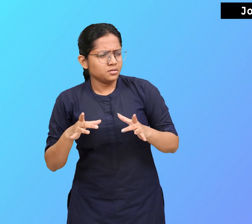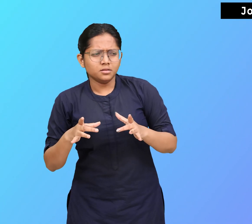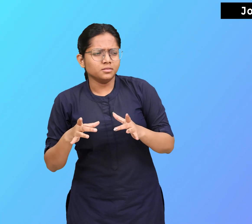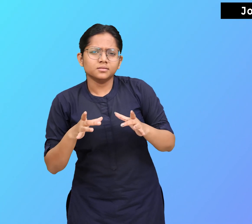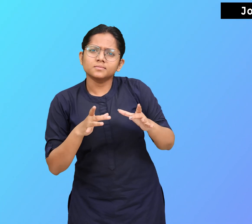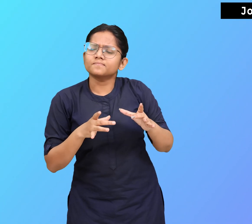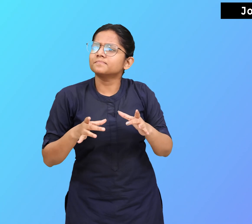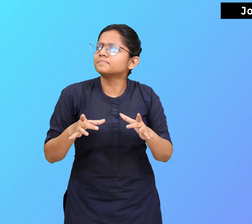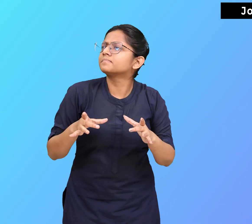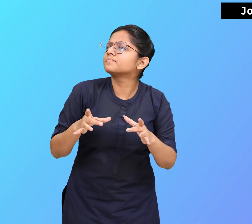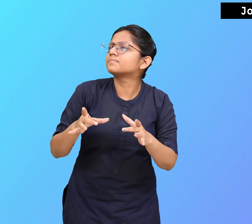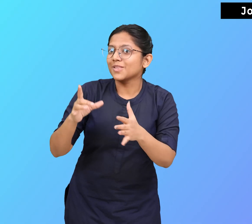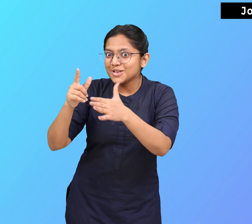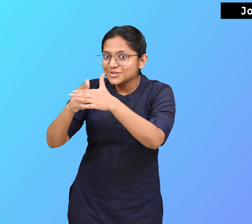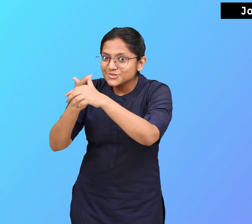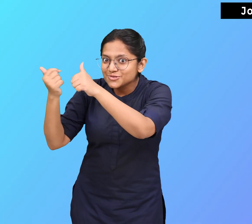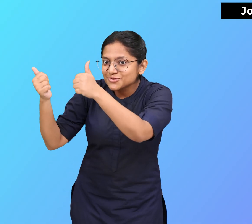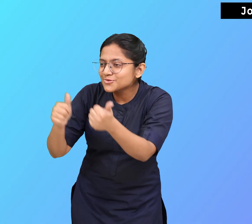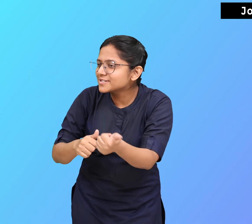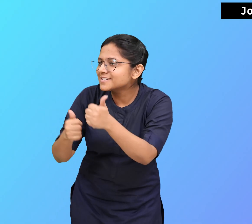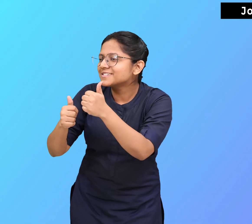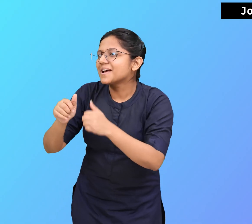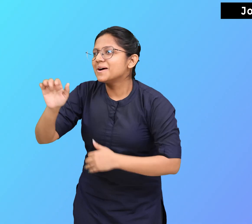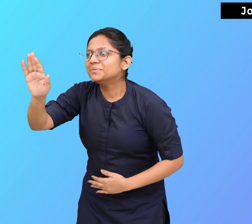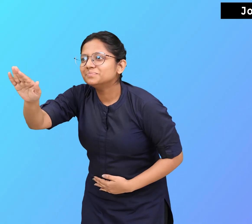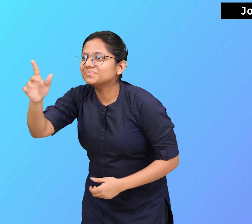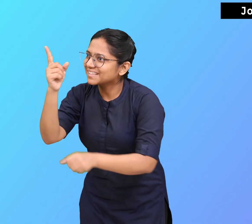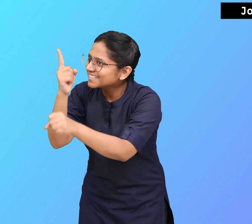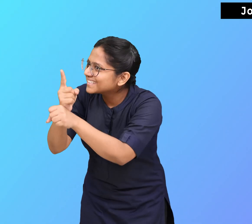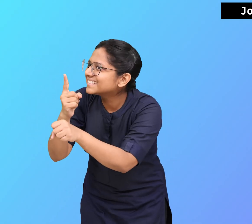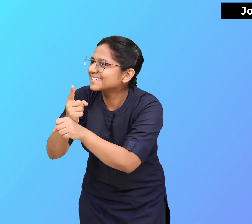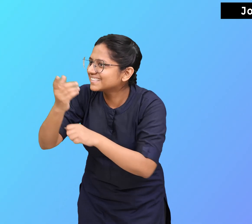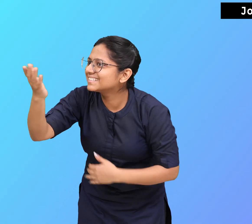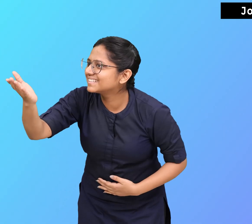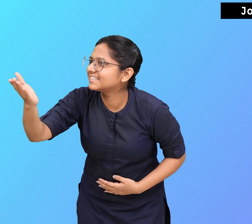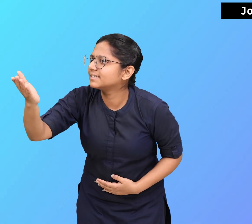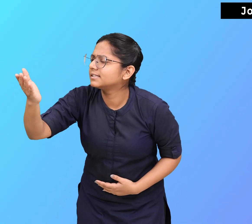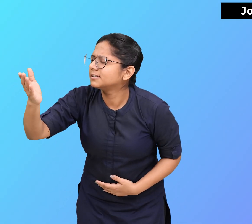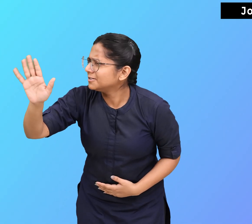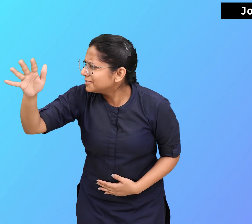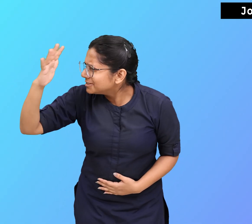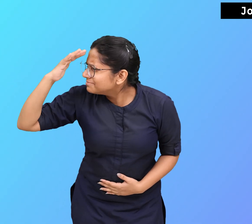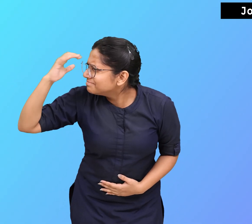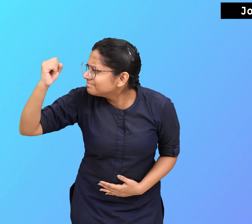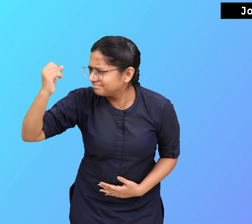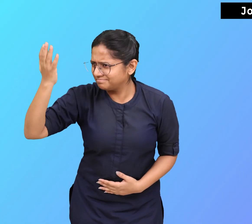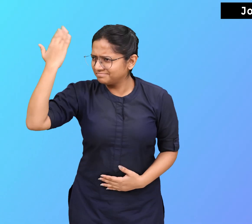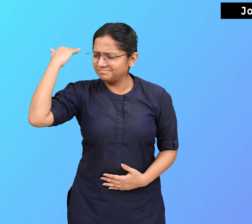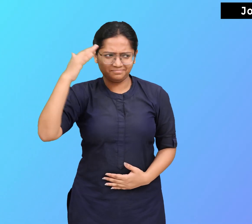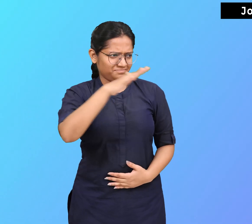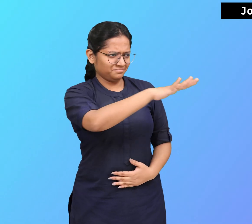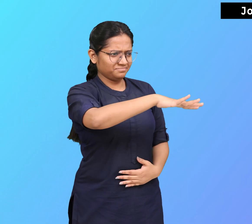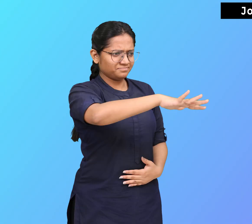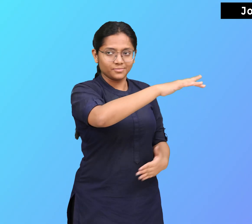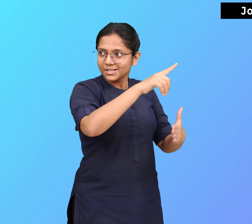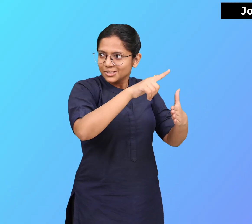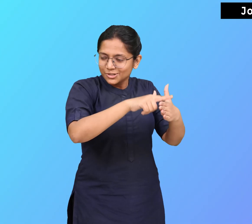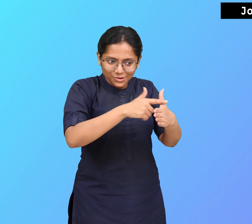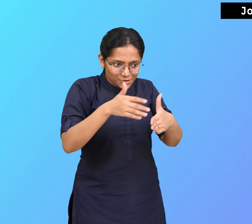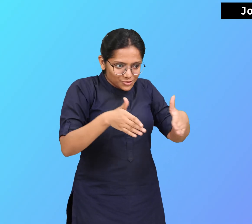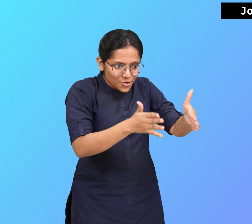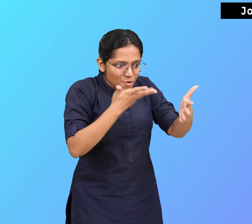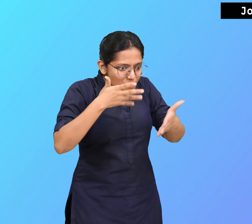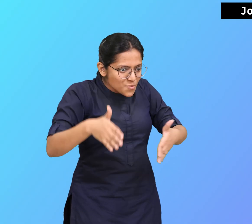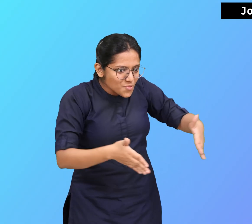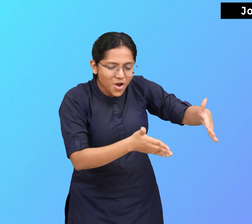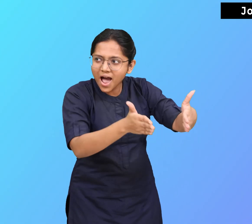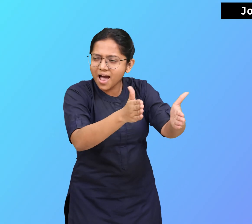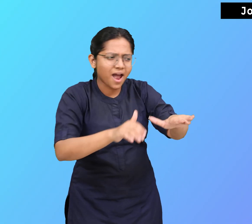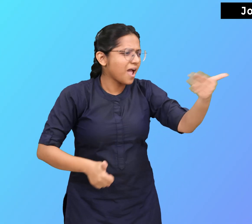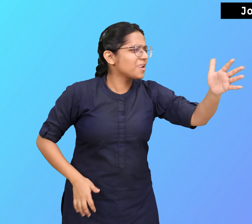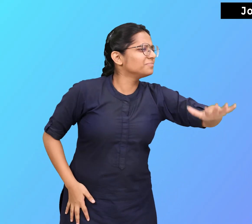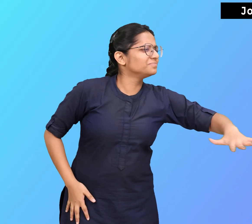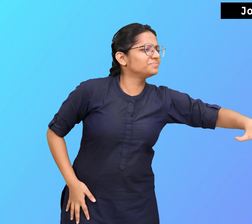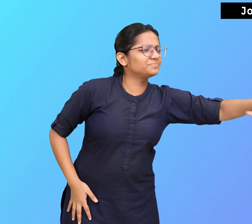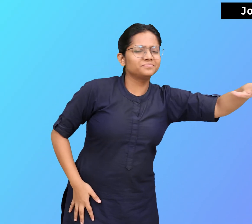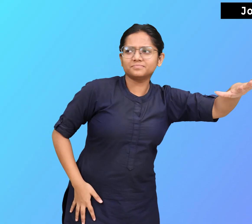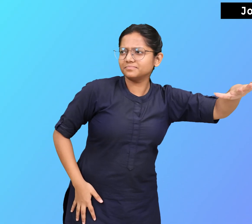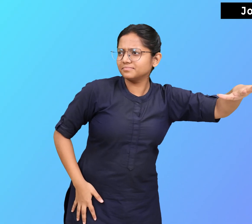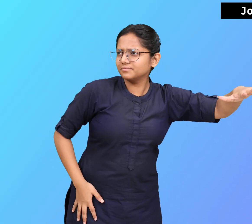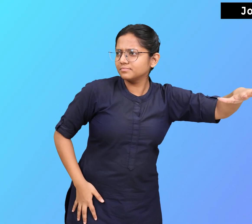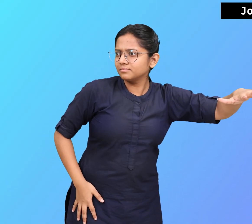Then they came to John and said, “Teacher, remember the man who was with you on the other side of the Jordan River?